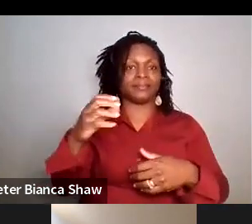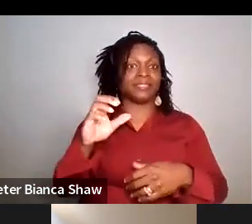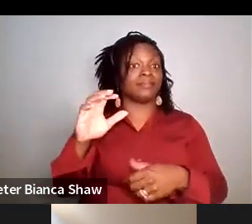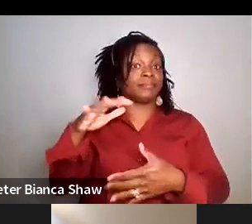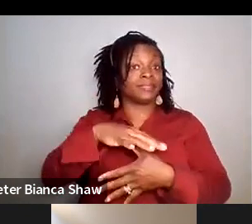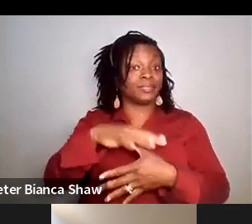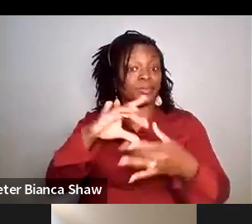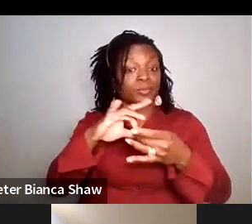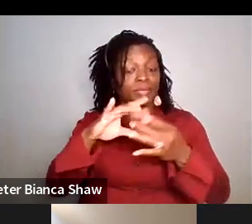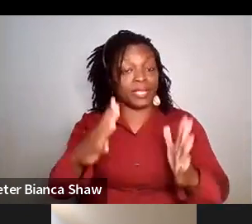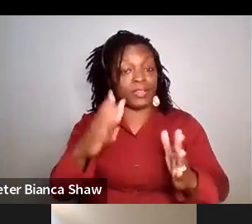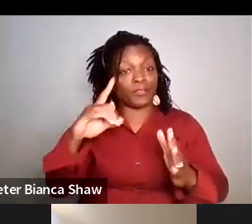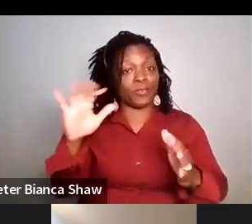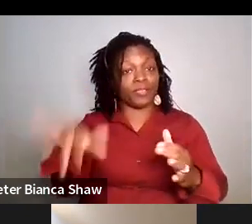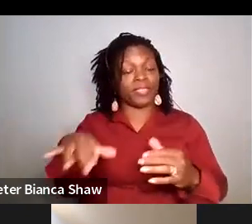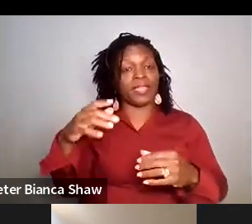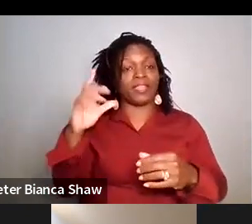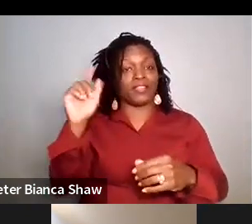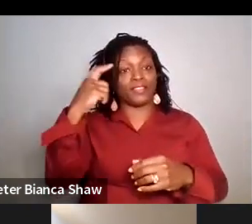out for some introductions for our father's perspectives on disability.